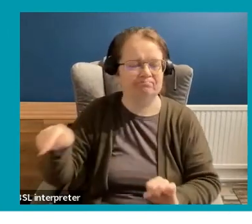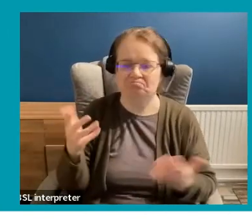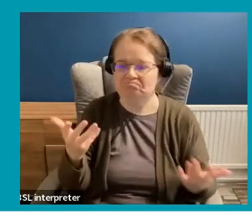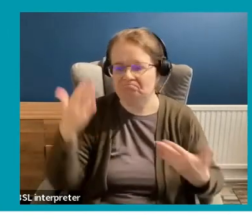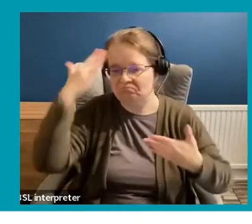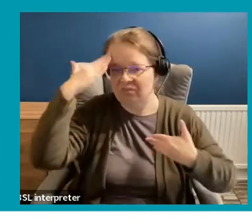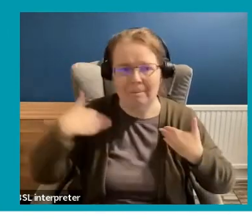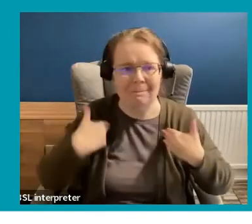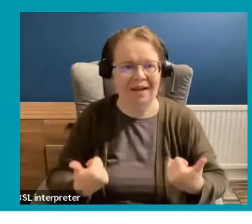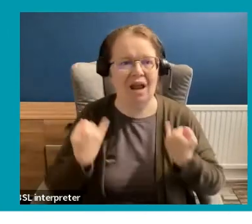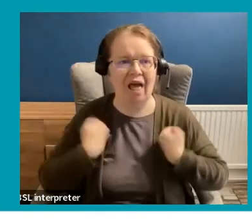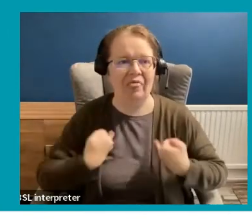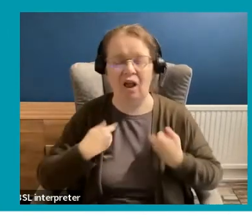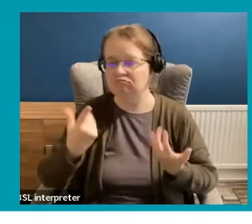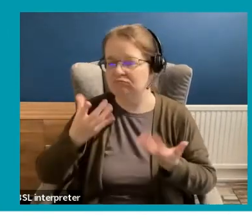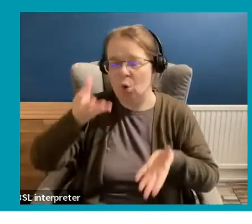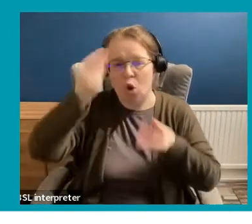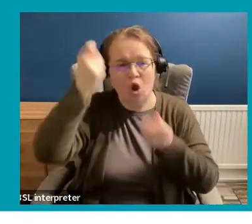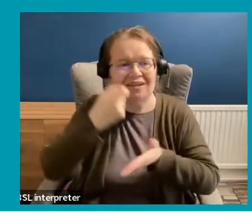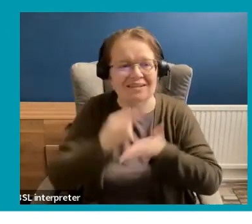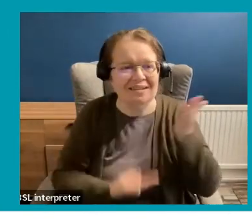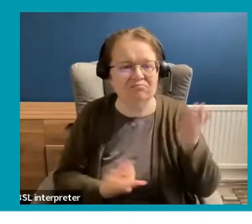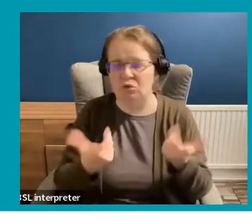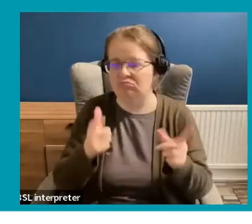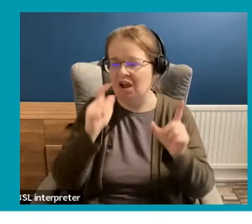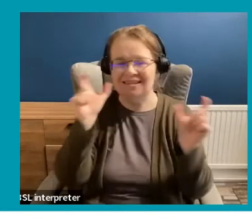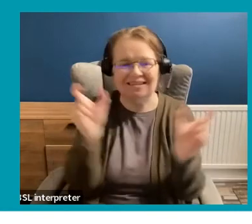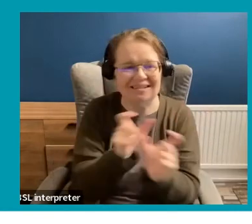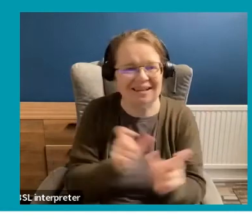condition or a learning disability, they are dyslexic or autistic, they